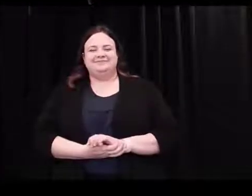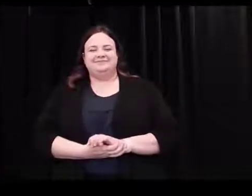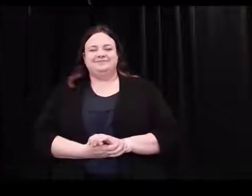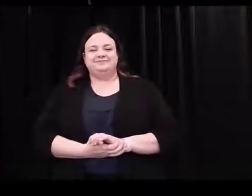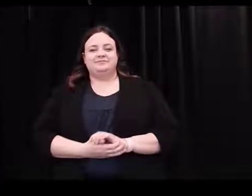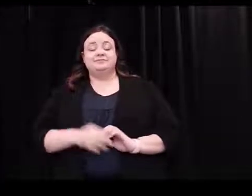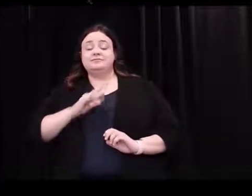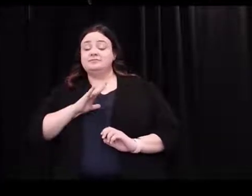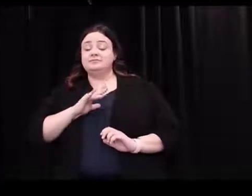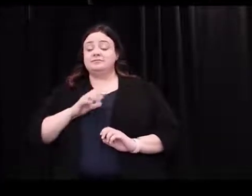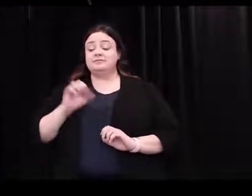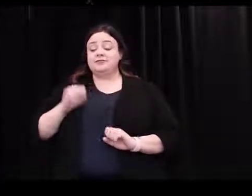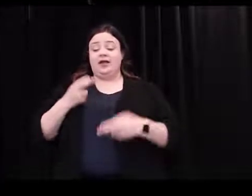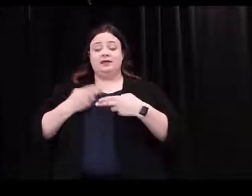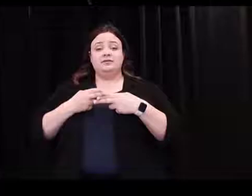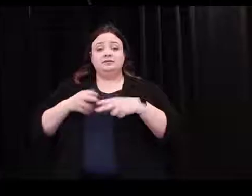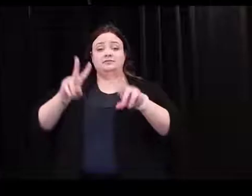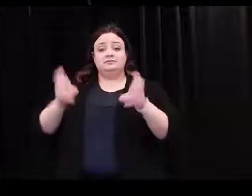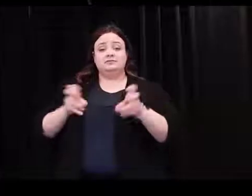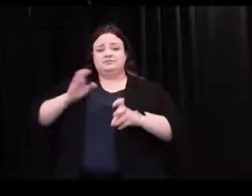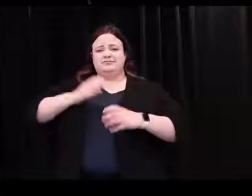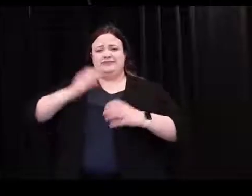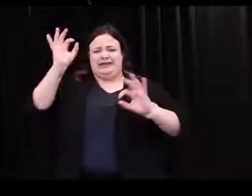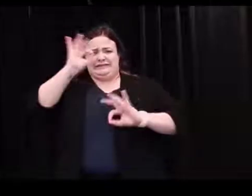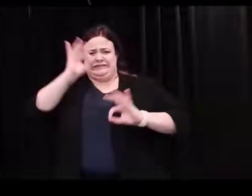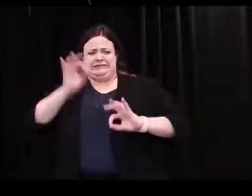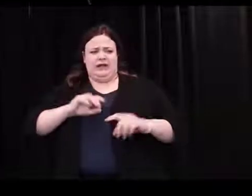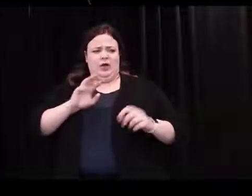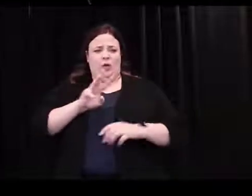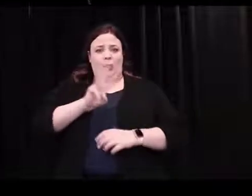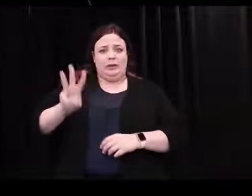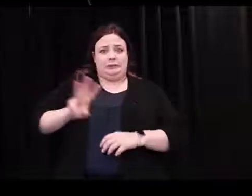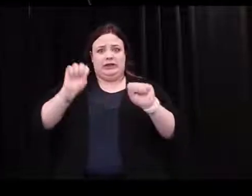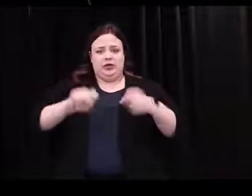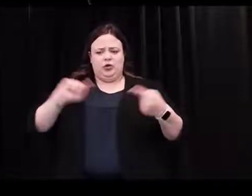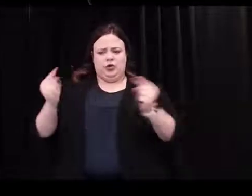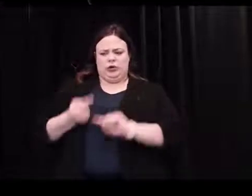so yeah this is called, "I never knew a website could hurt someone." I will describe all of my